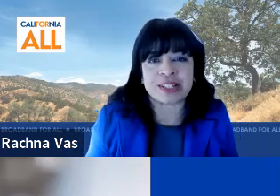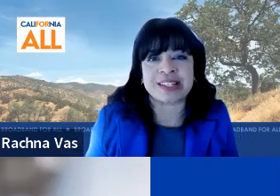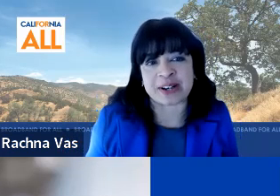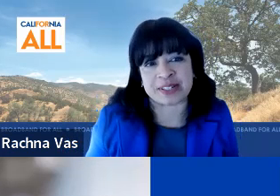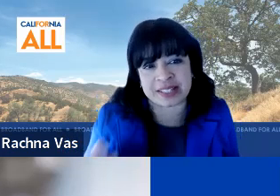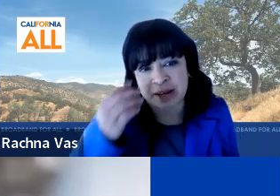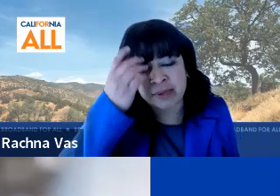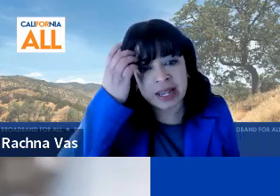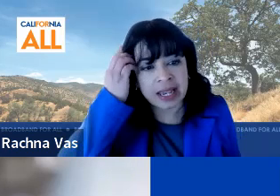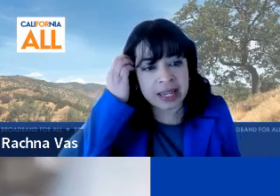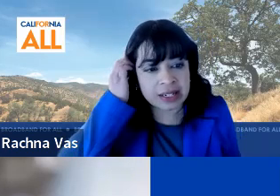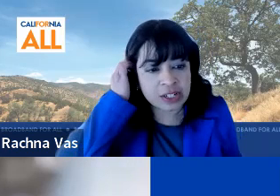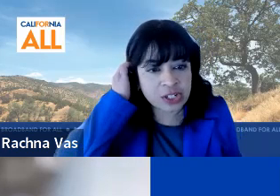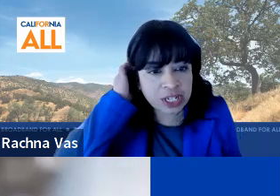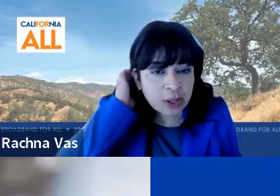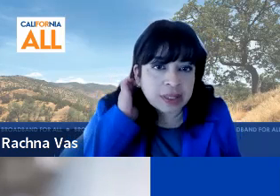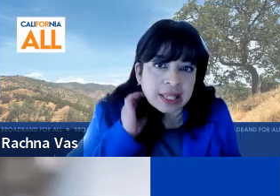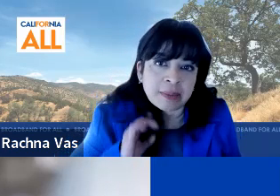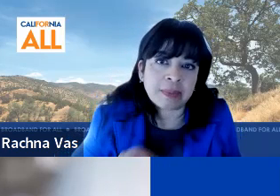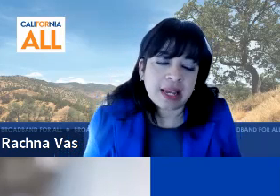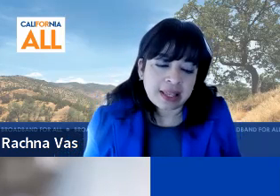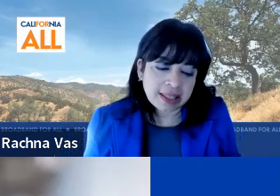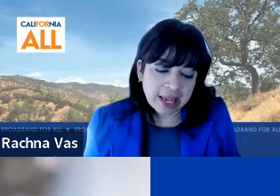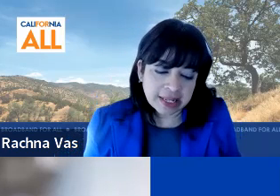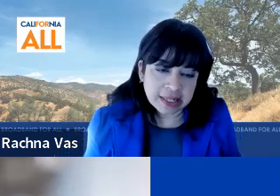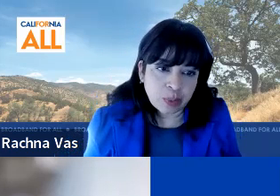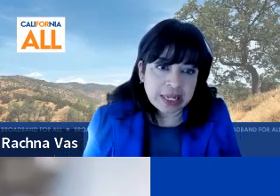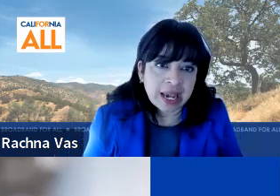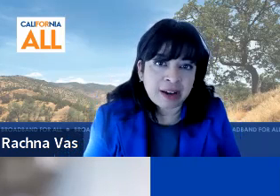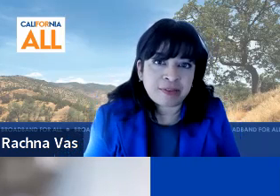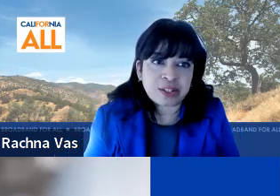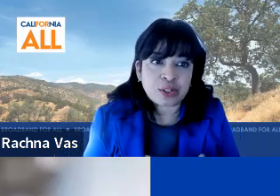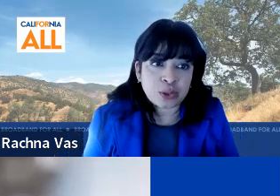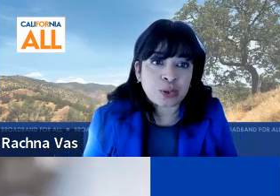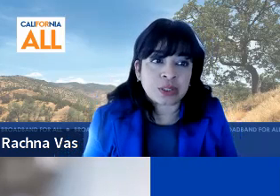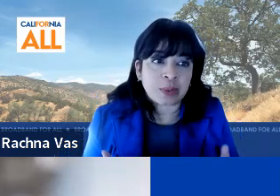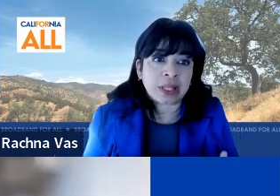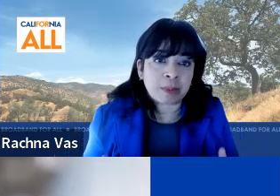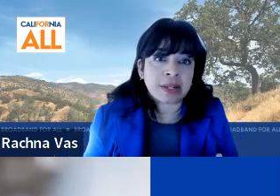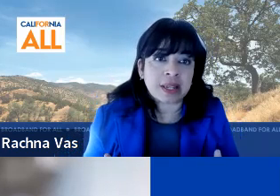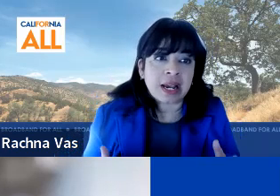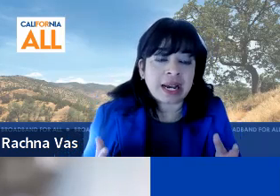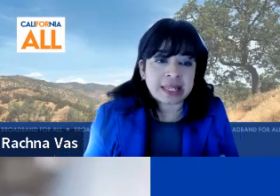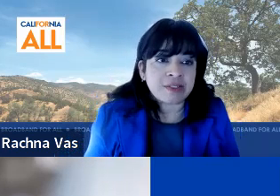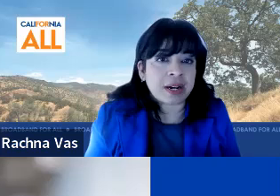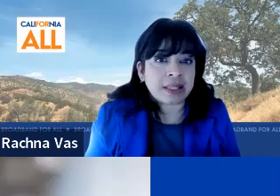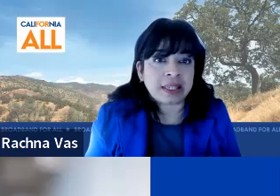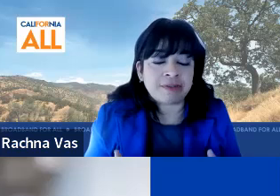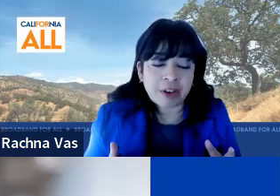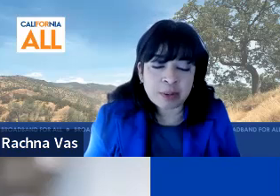push this out to them and share with them that we have this tool that will help us identify the very